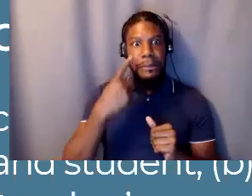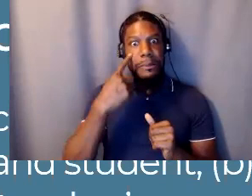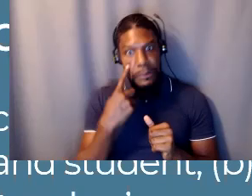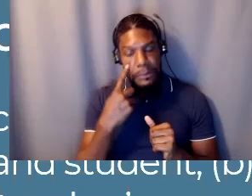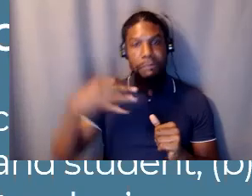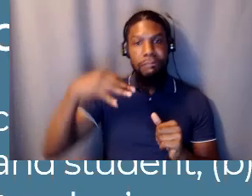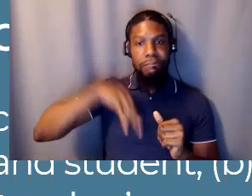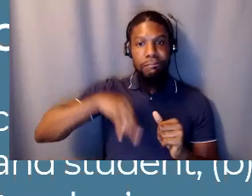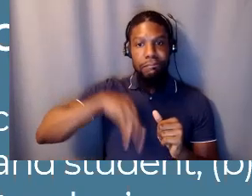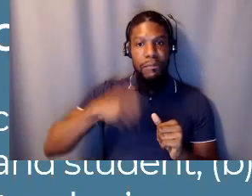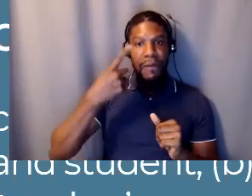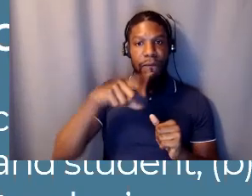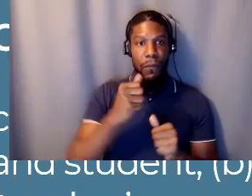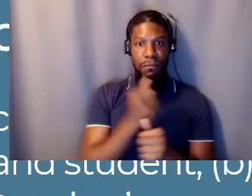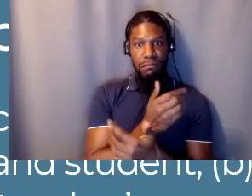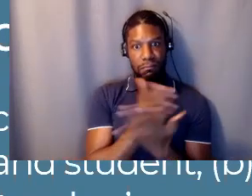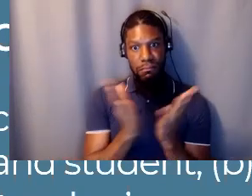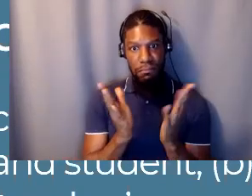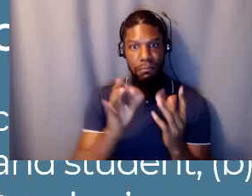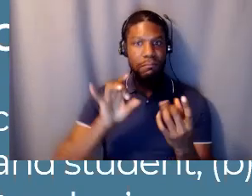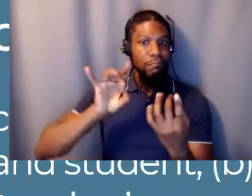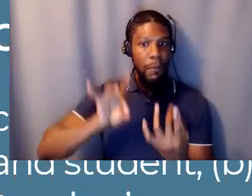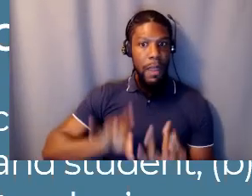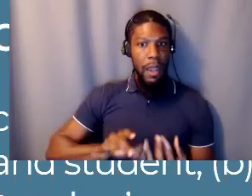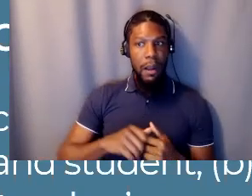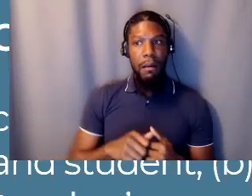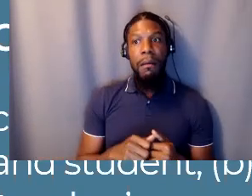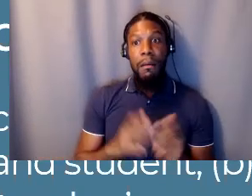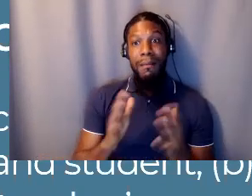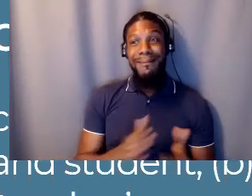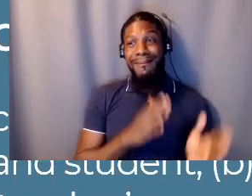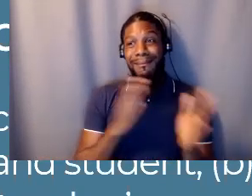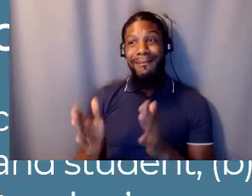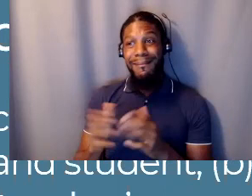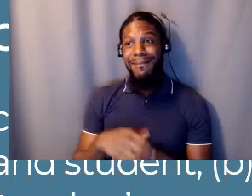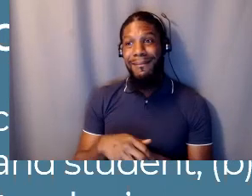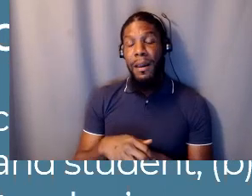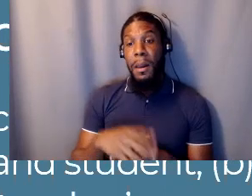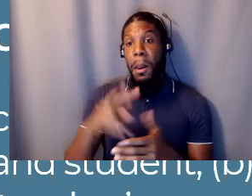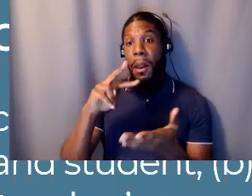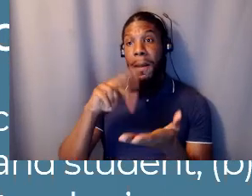Another myth is that asynchronous tutoring means impersonal tutoring.